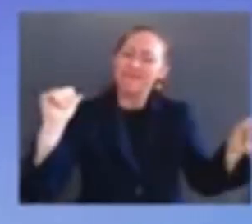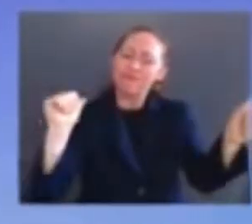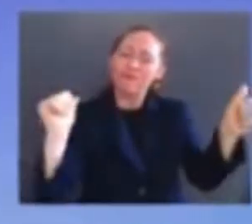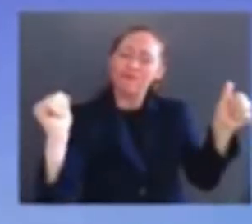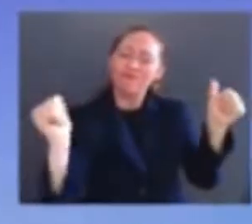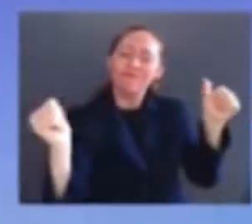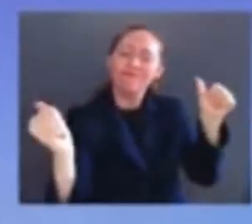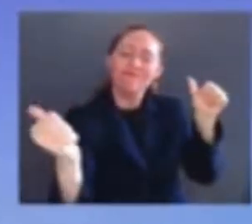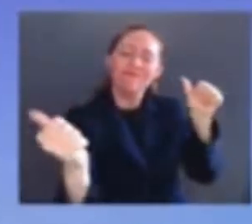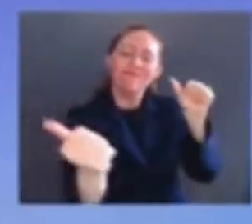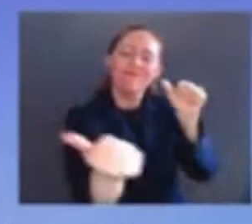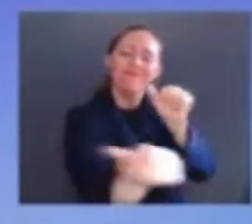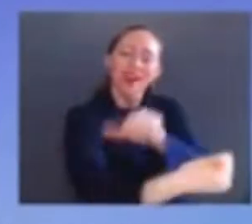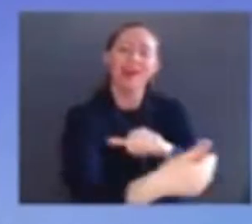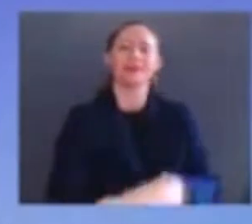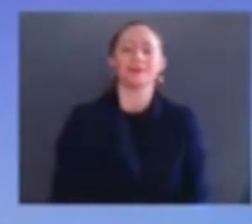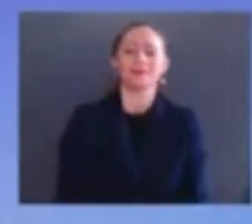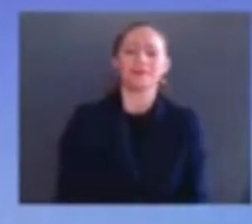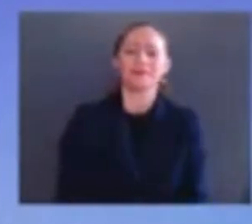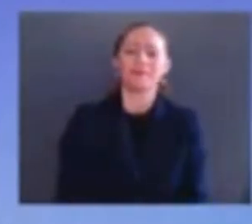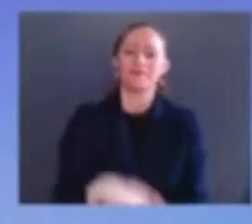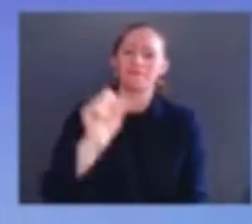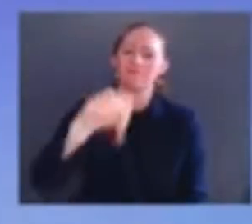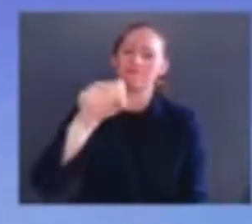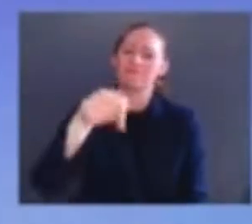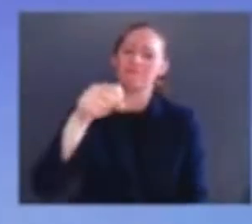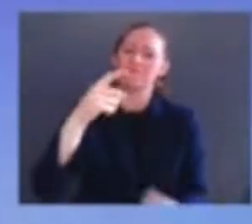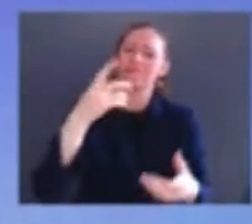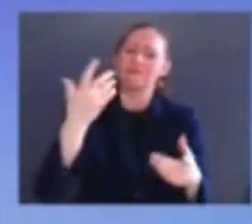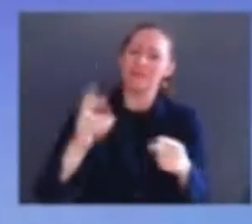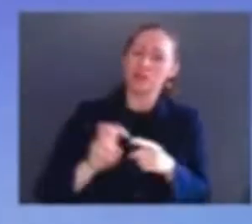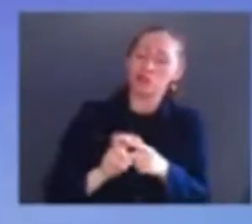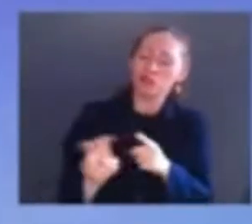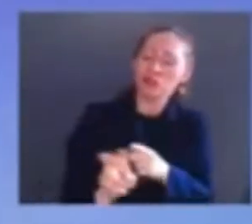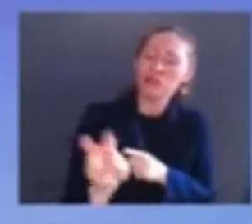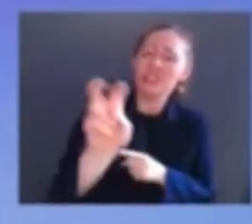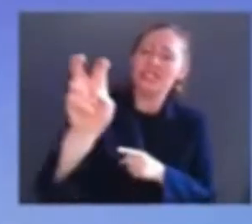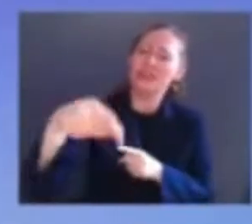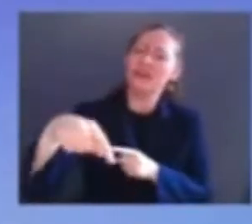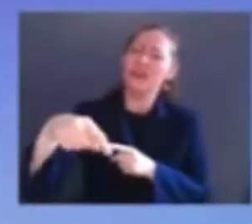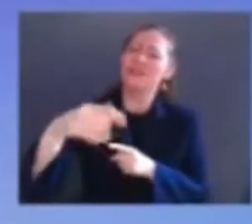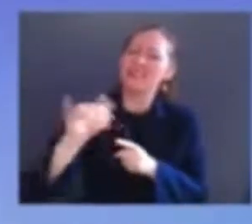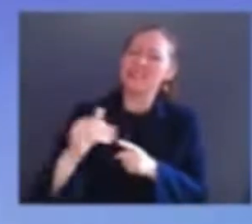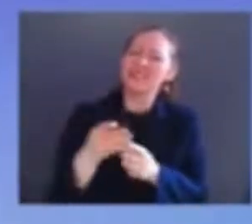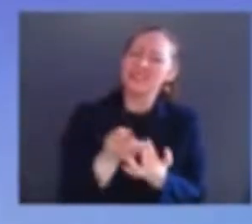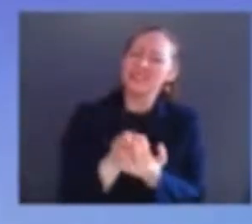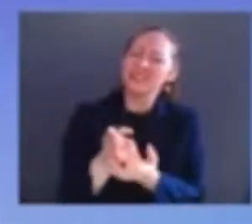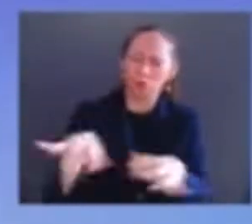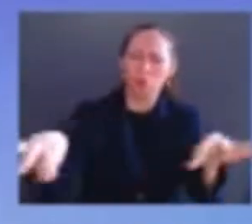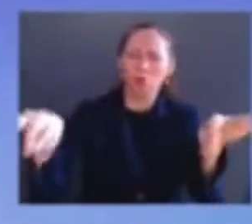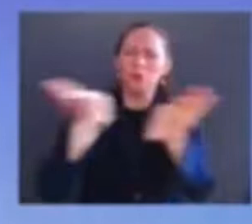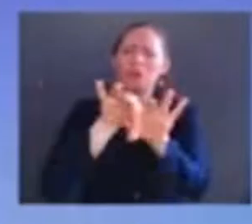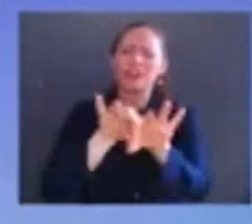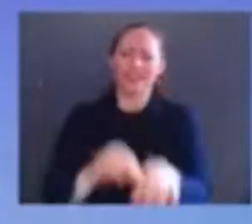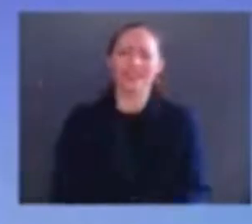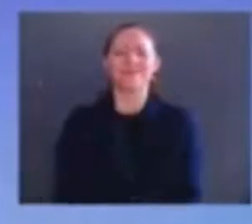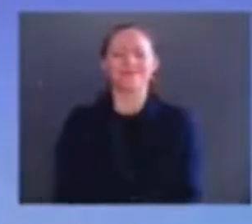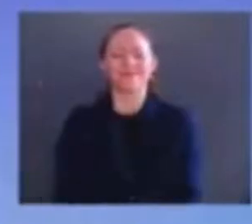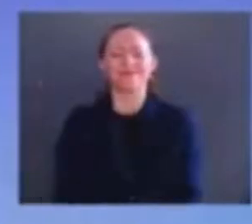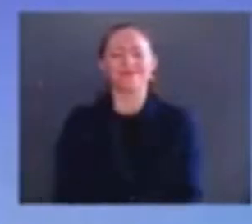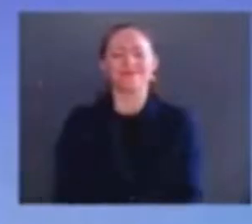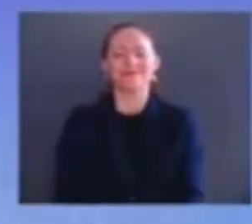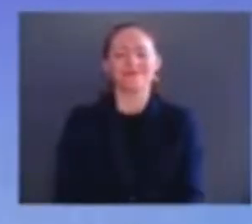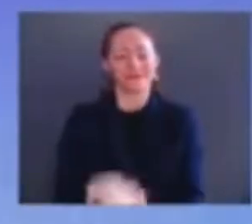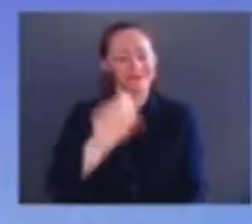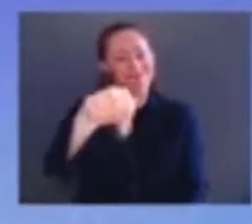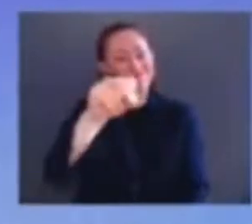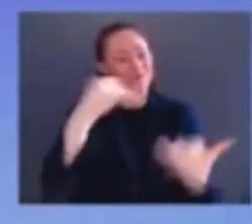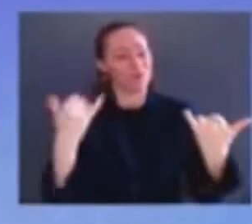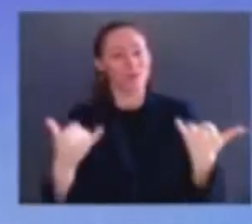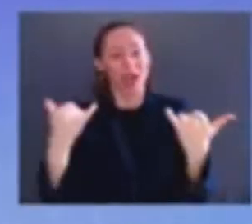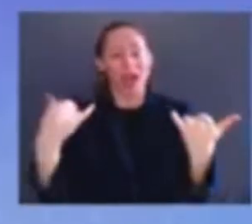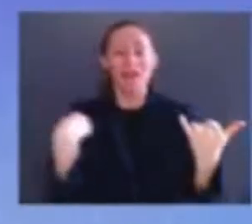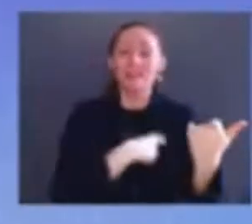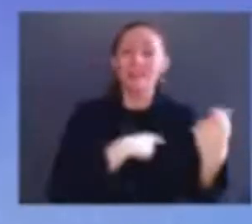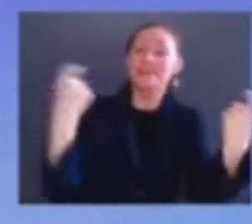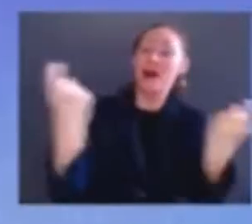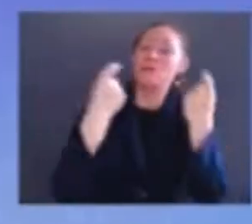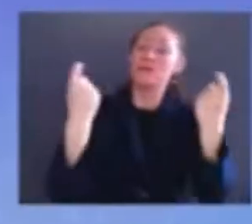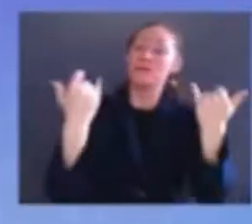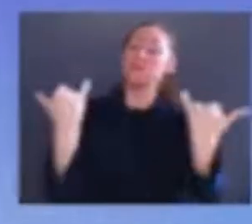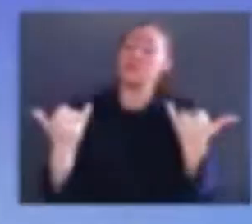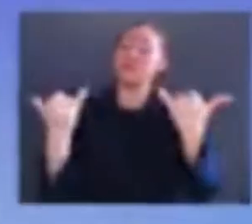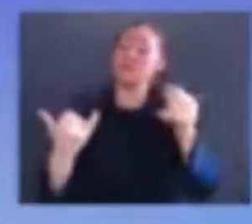that as we celebrate this day we are also here in great part because of one president joe biden